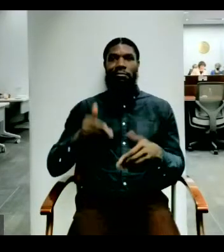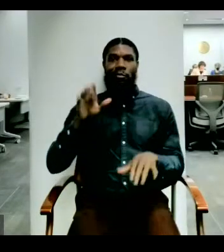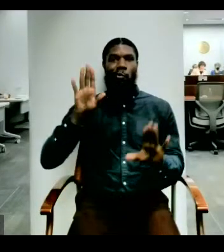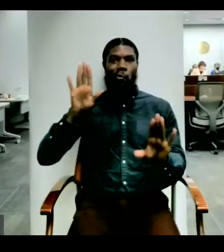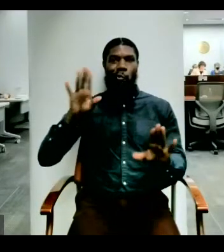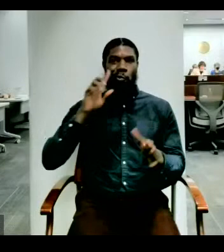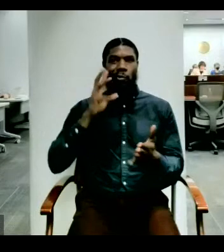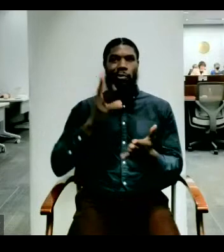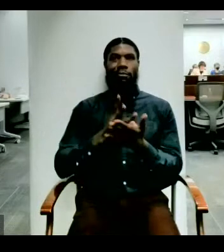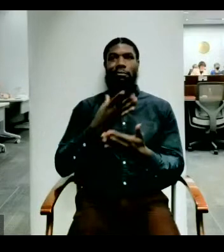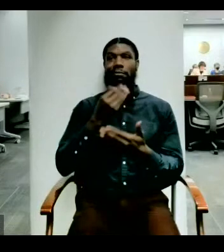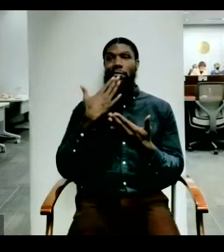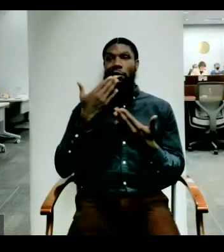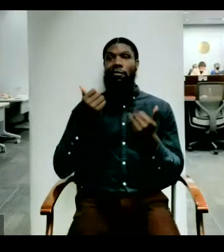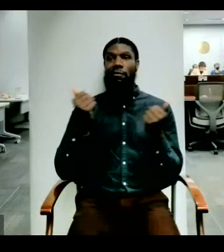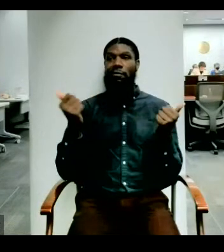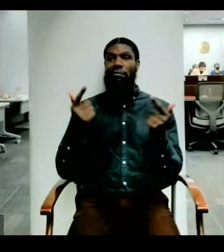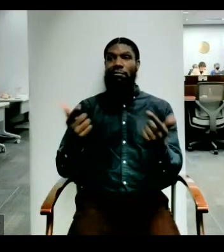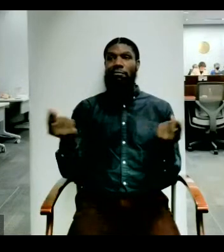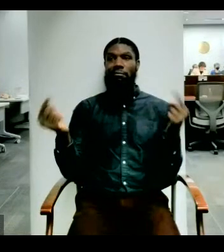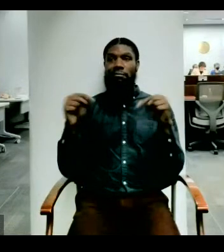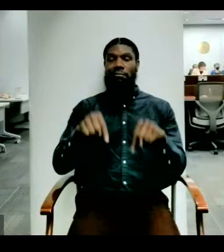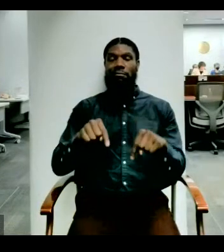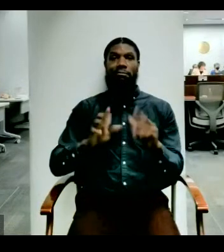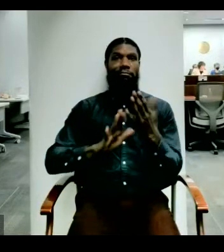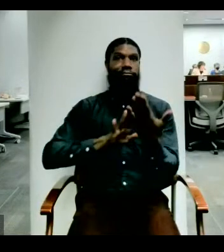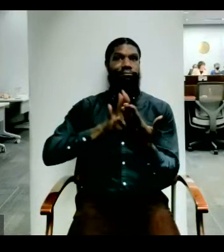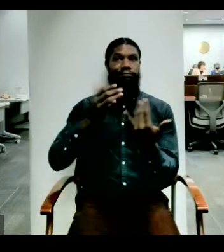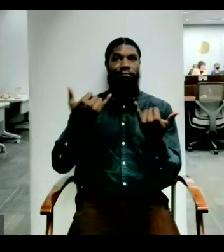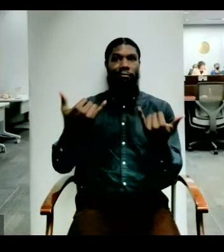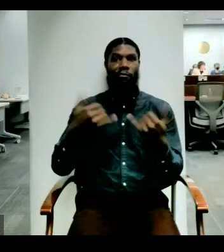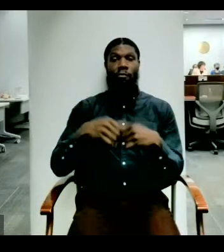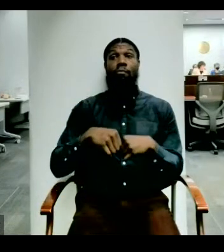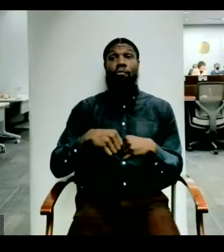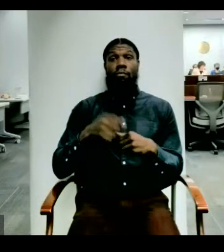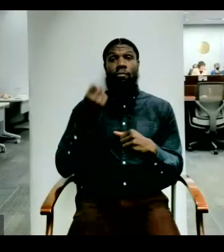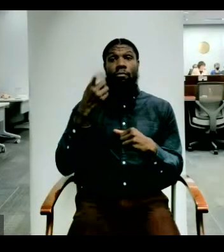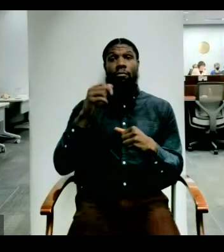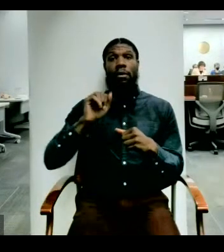all for appearing here today. The EEOC s in the midst of drafting its